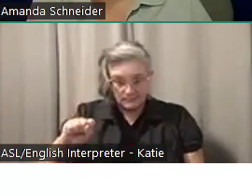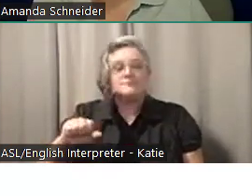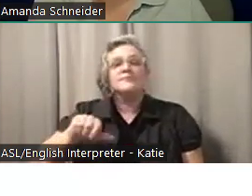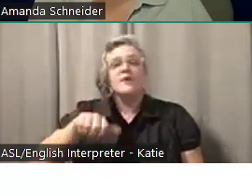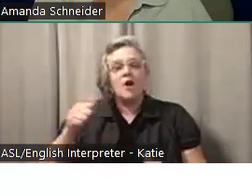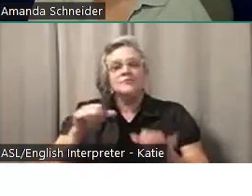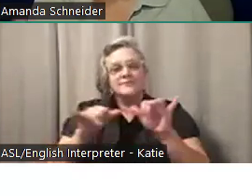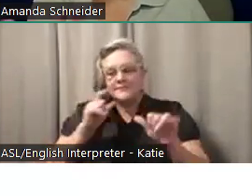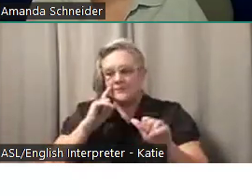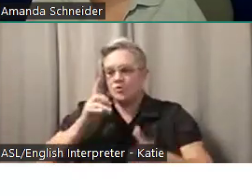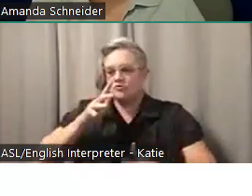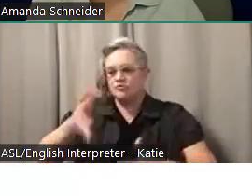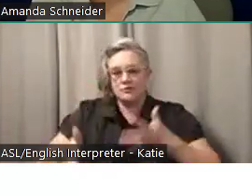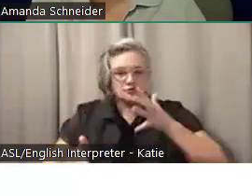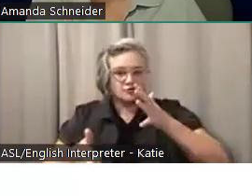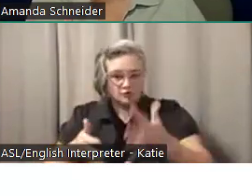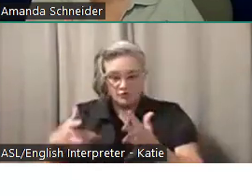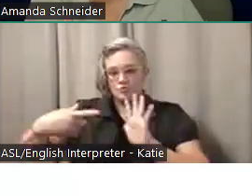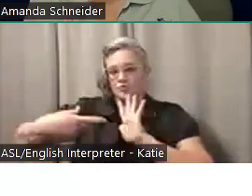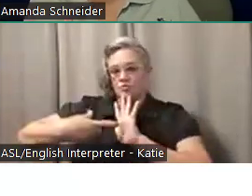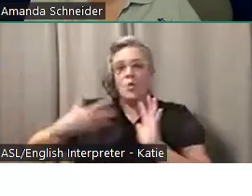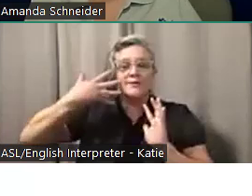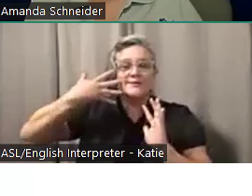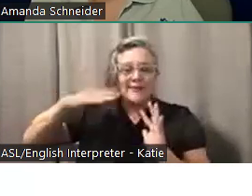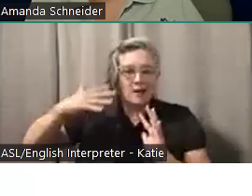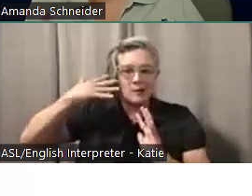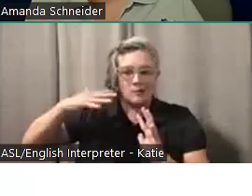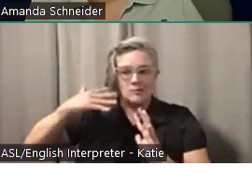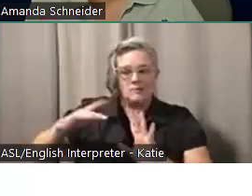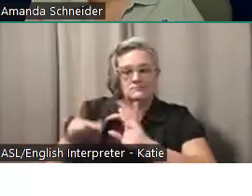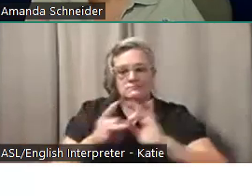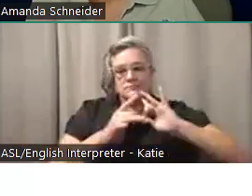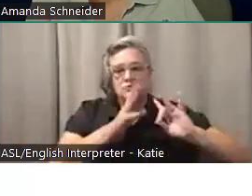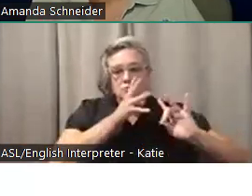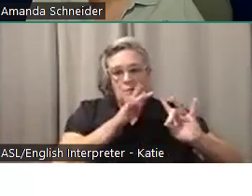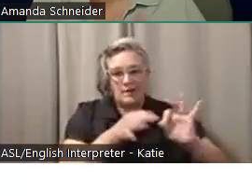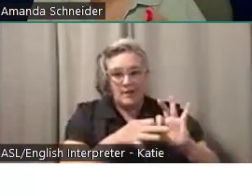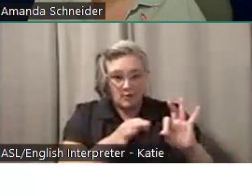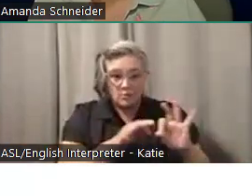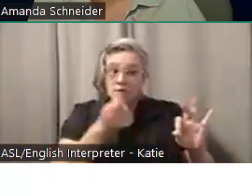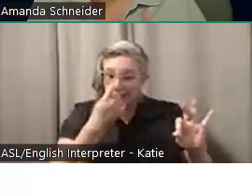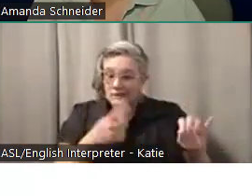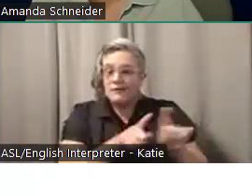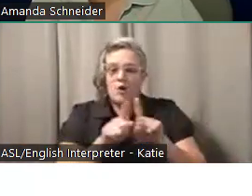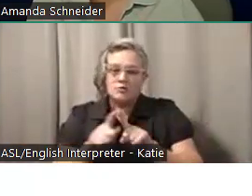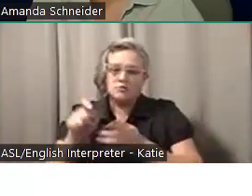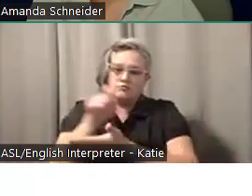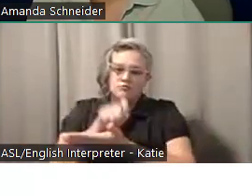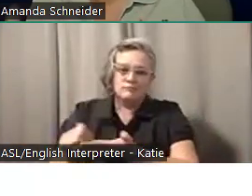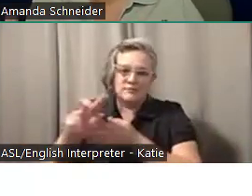That can be used to show the sounds of spoken language. And it also has a written form to kind of help cue students.